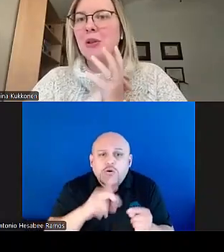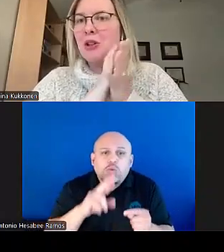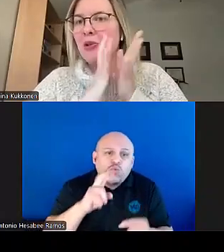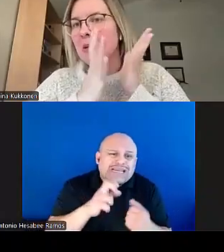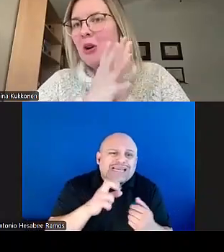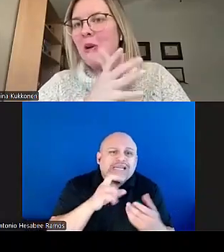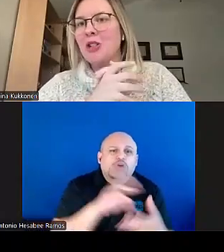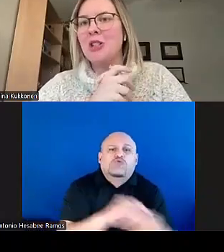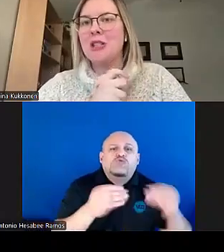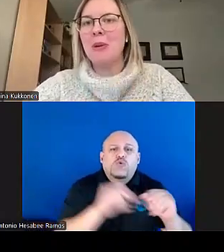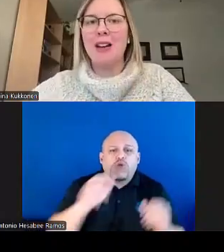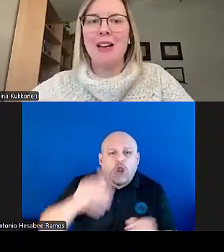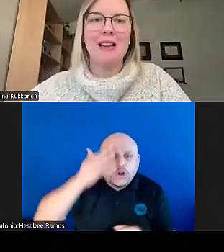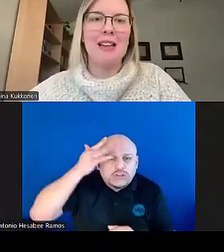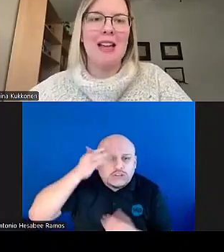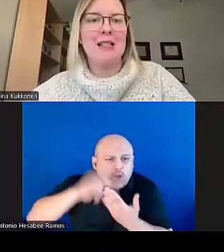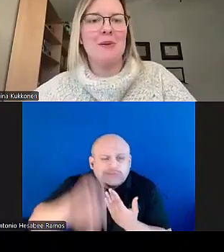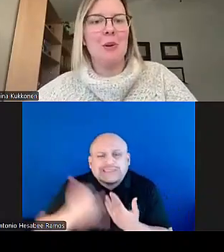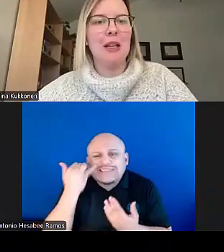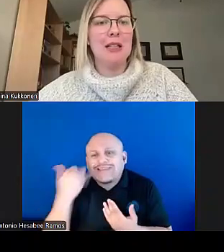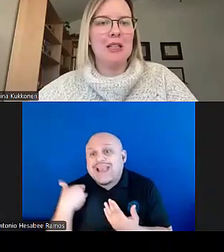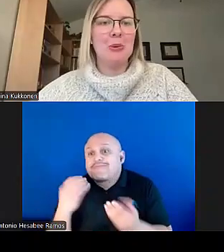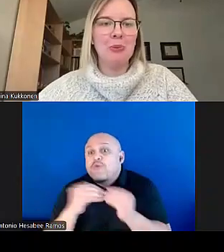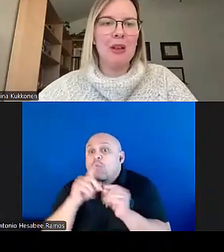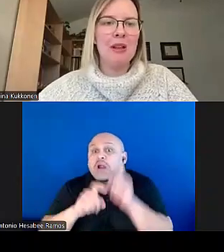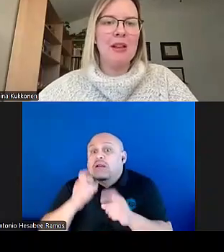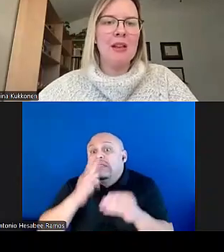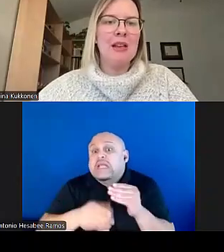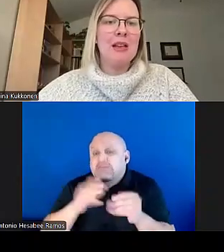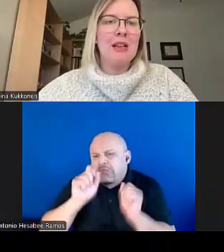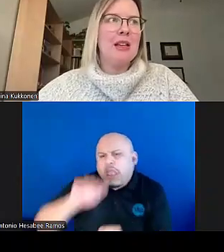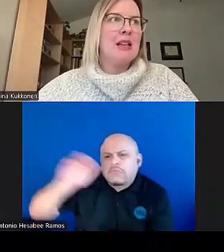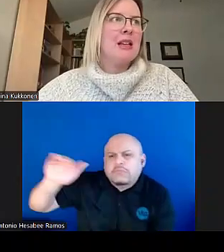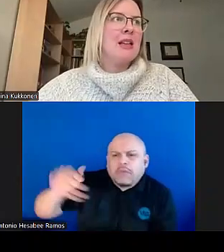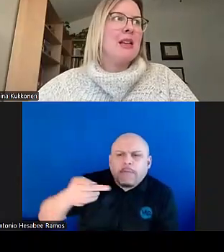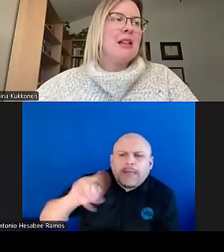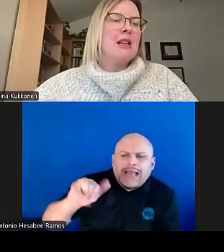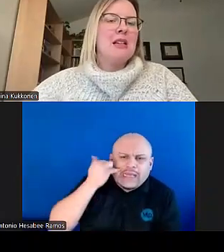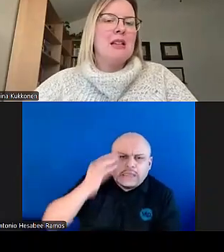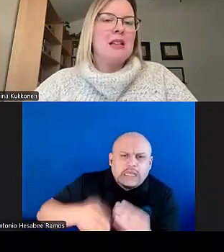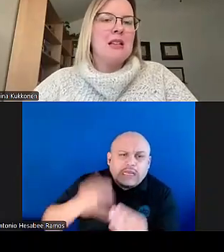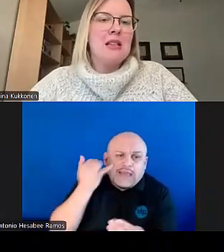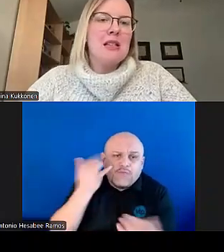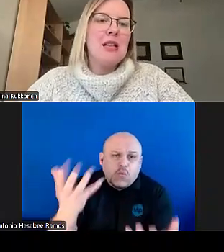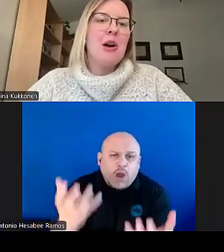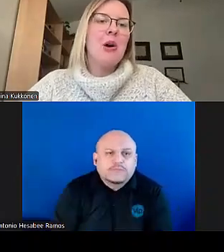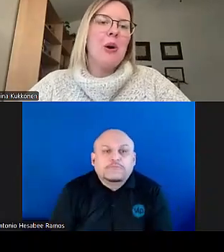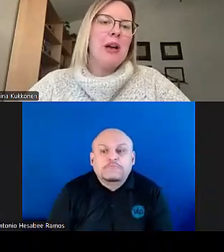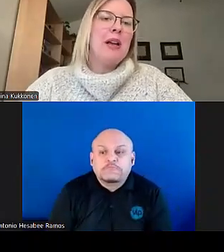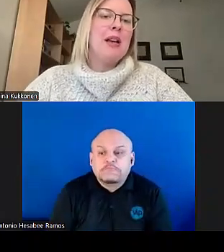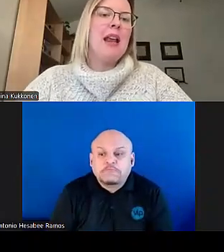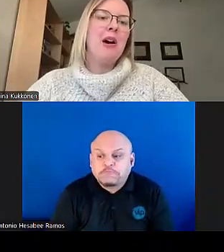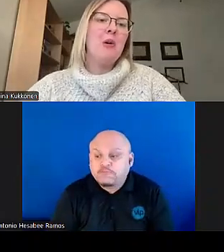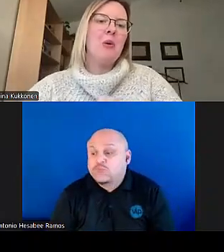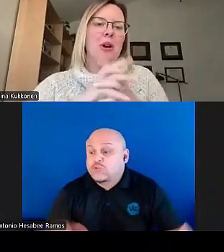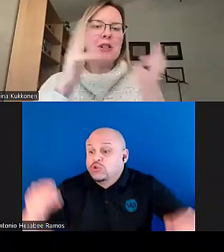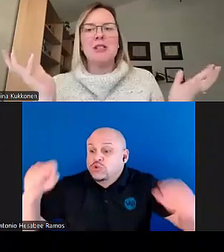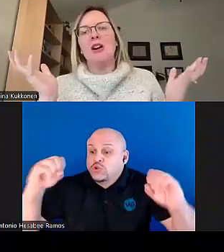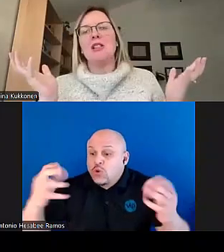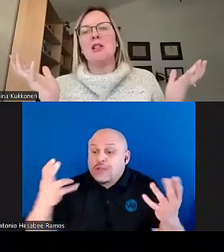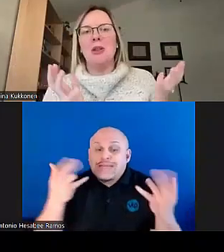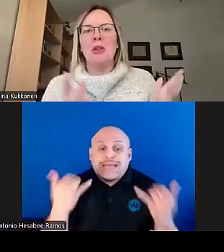you can direct more questions to Patty at the end if you would like to. So now, where to start with